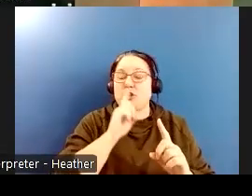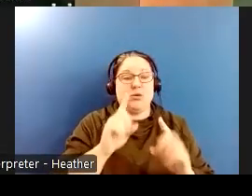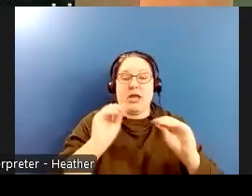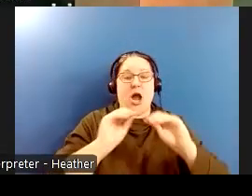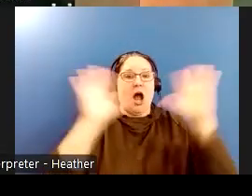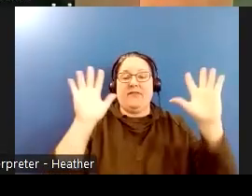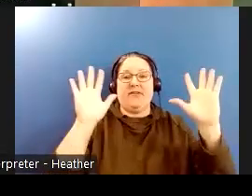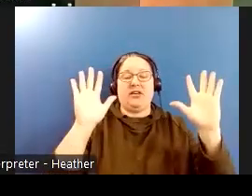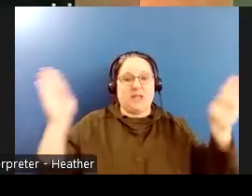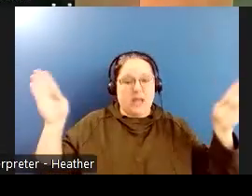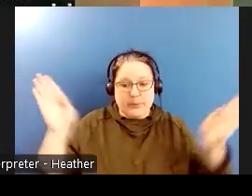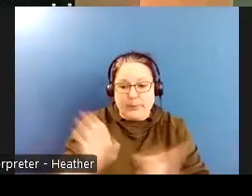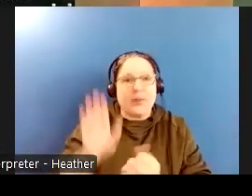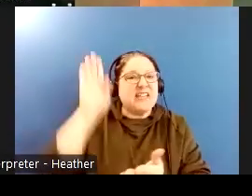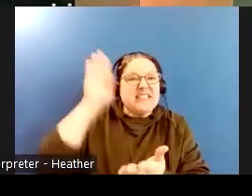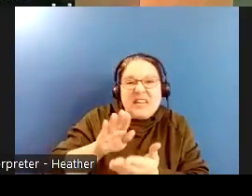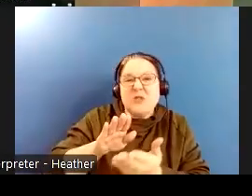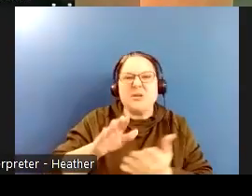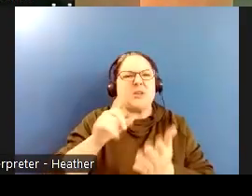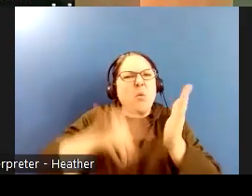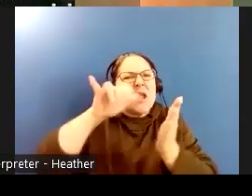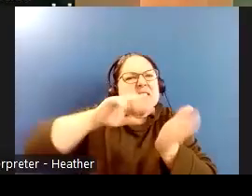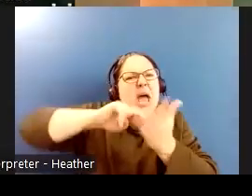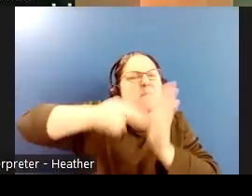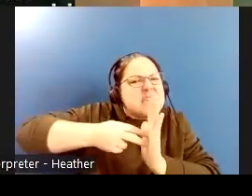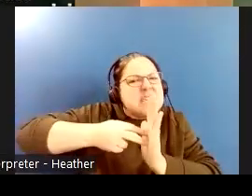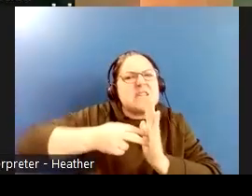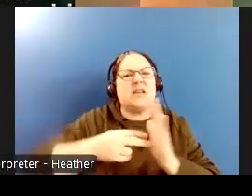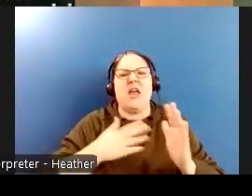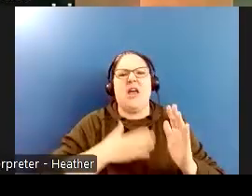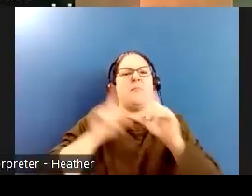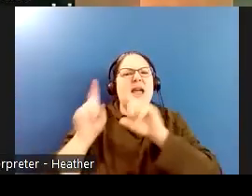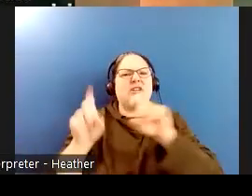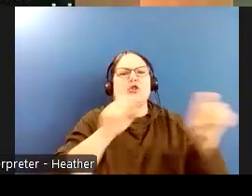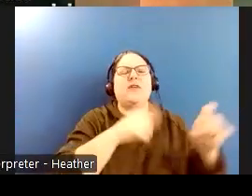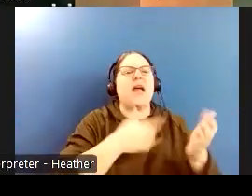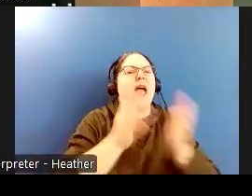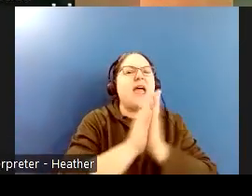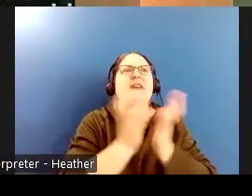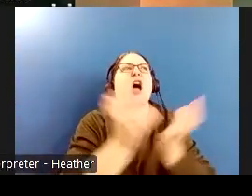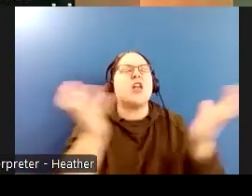that exactly mean in This survey study asked a lot of particular questions that I was interested in.